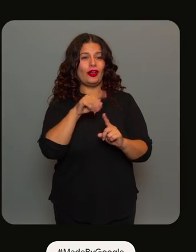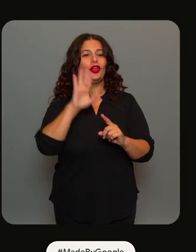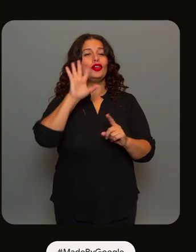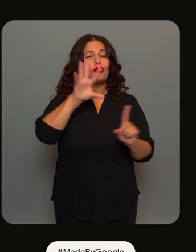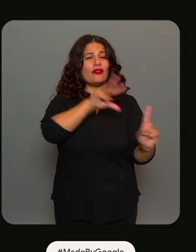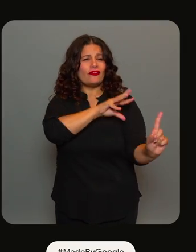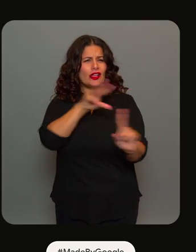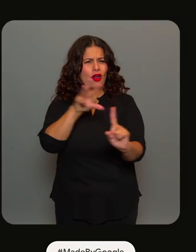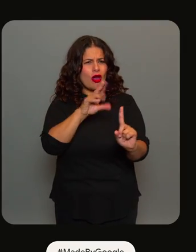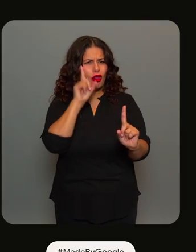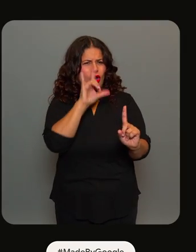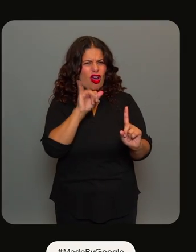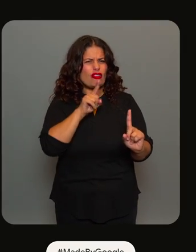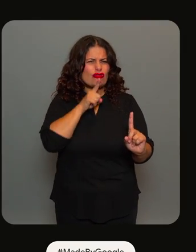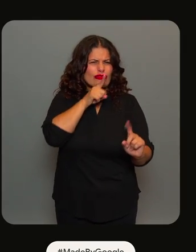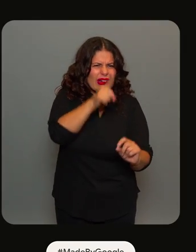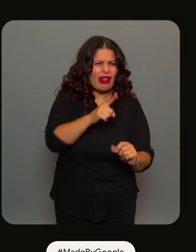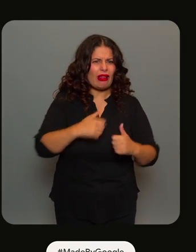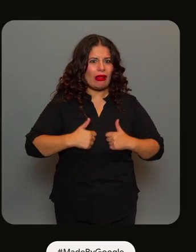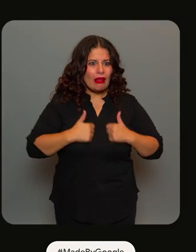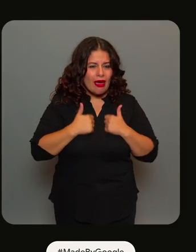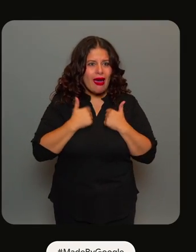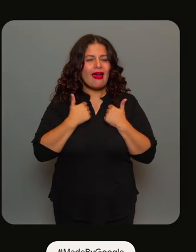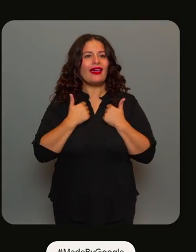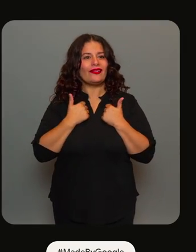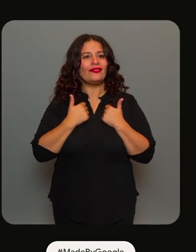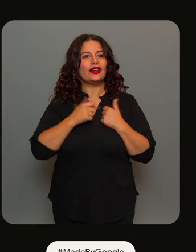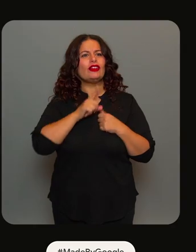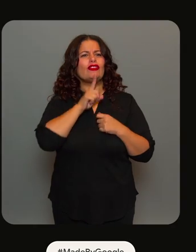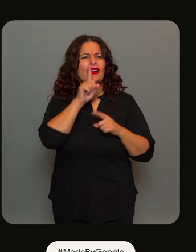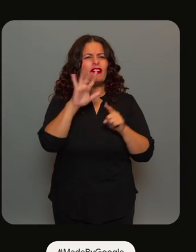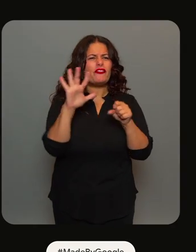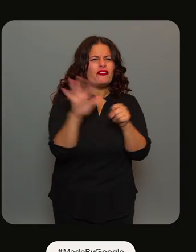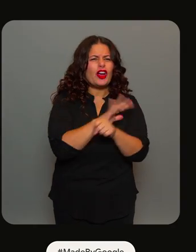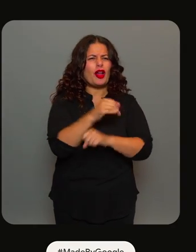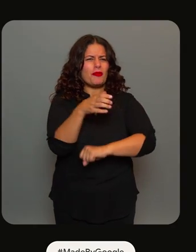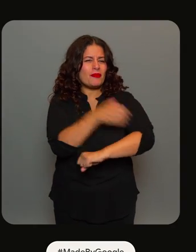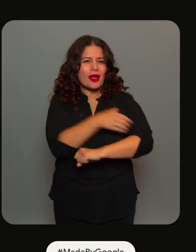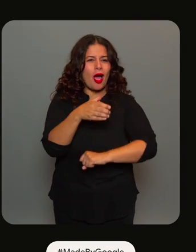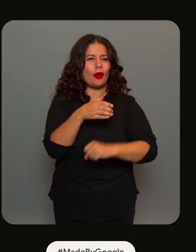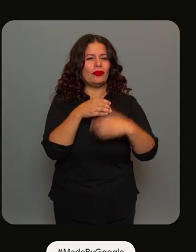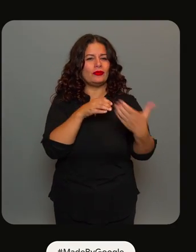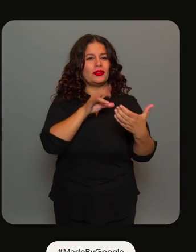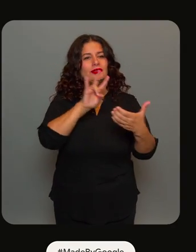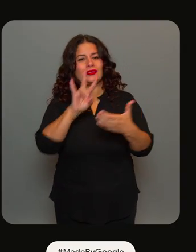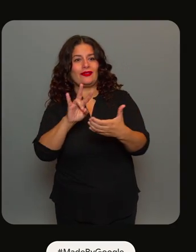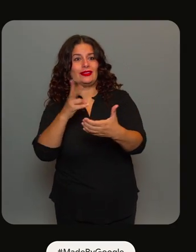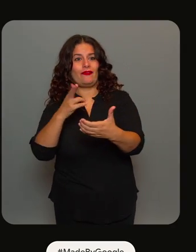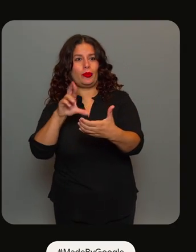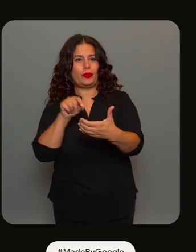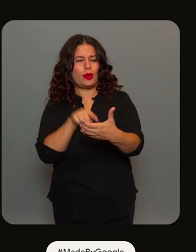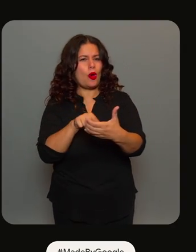utilize the full capabilities of Pixel 7 and Pixel 7 Pro's amazing displays.